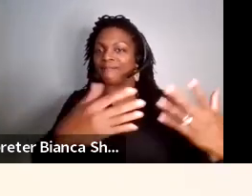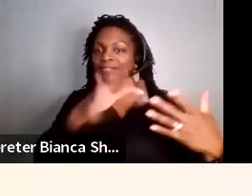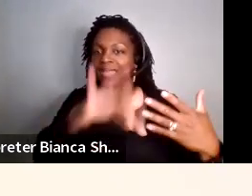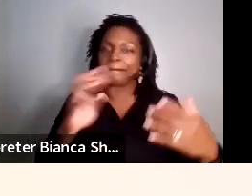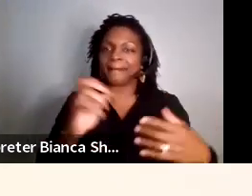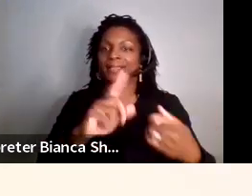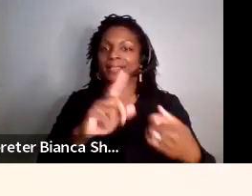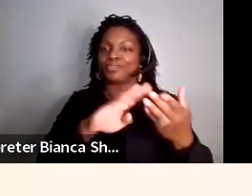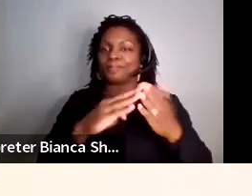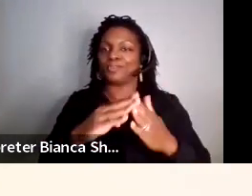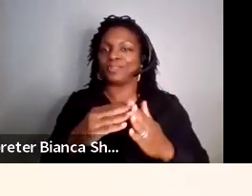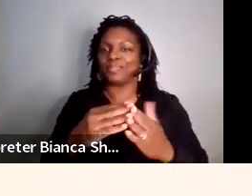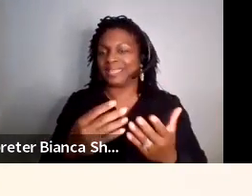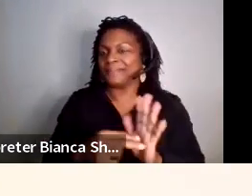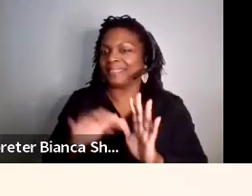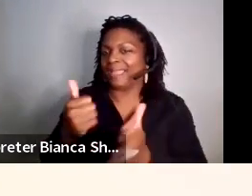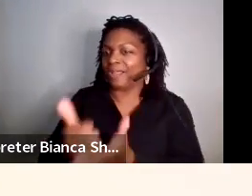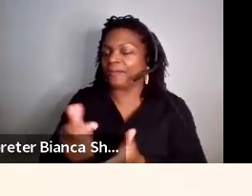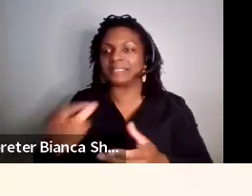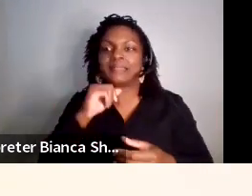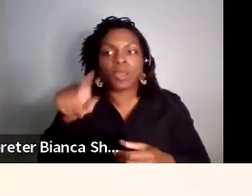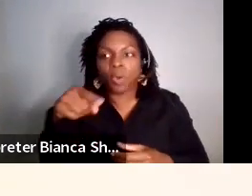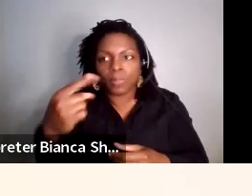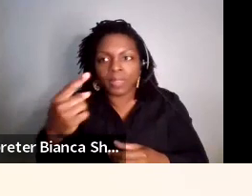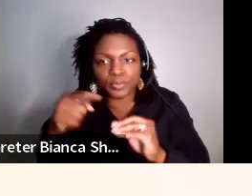It's about you know your community as well and your role in the community.